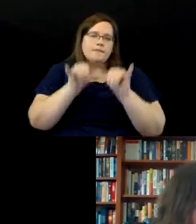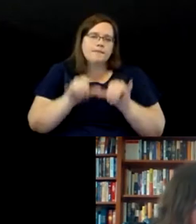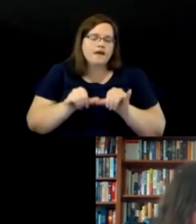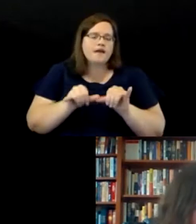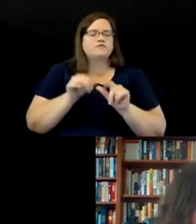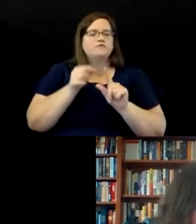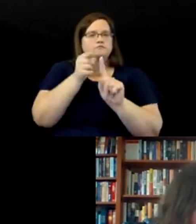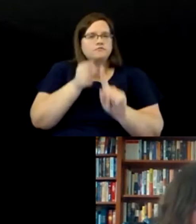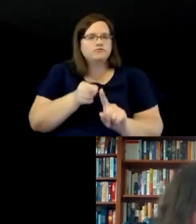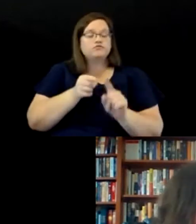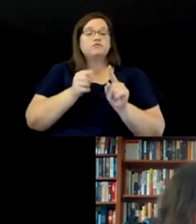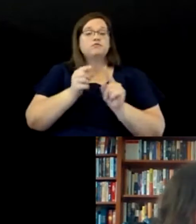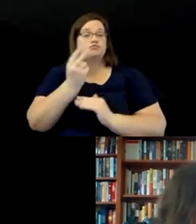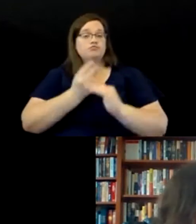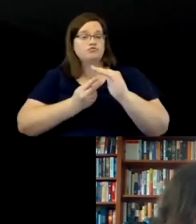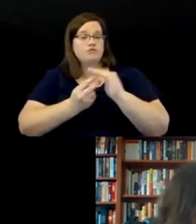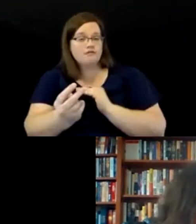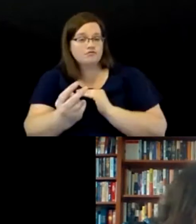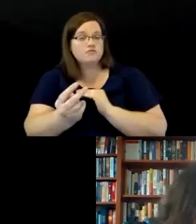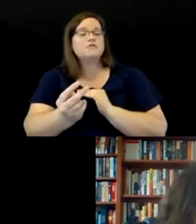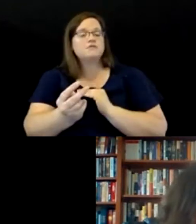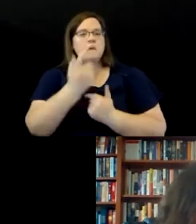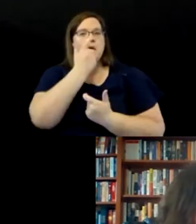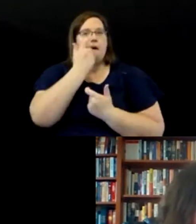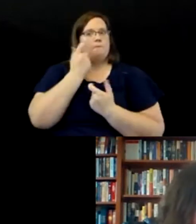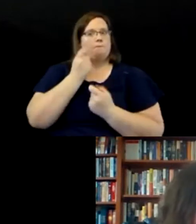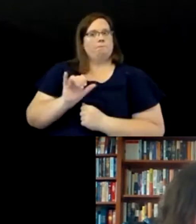projections that you might find interesting relative to the vaccine